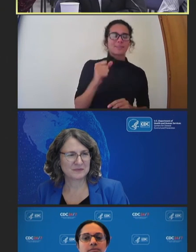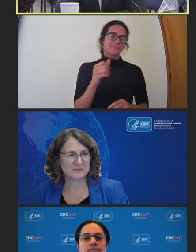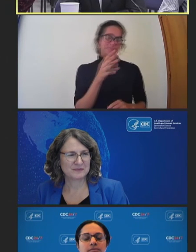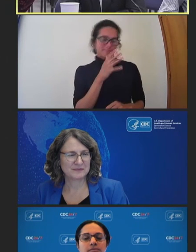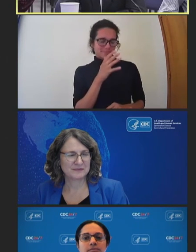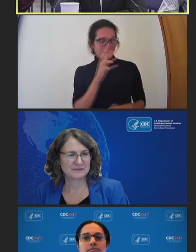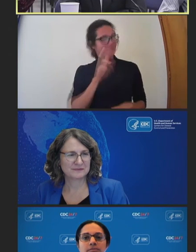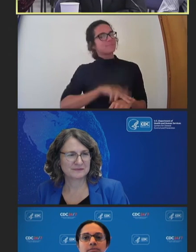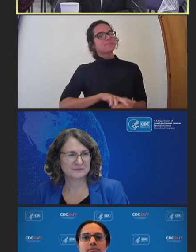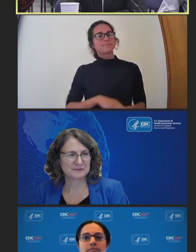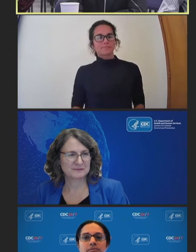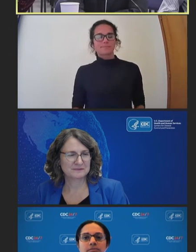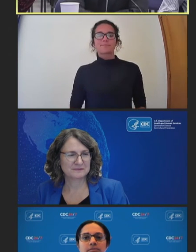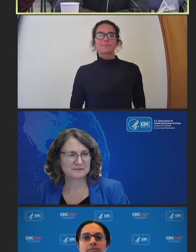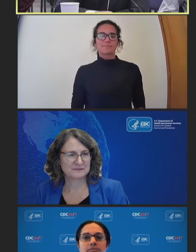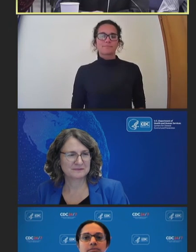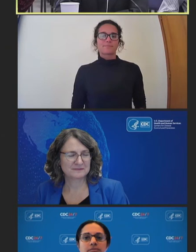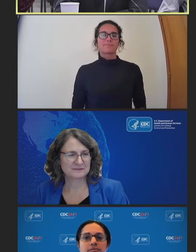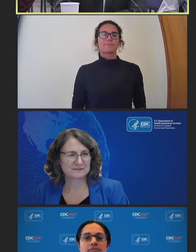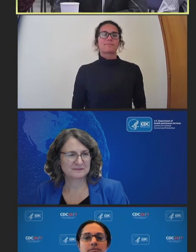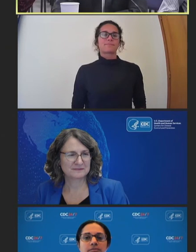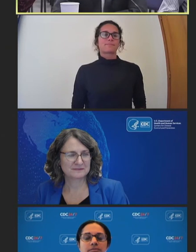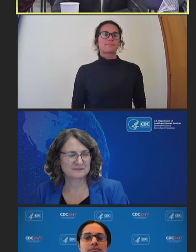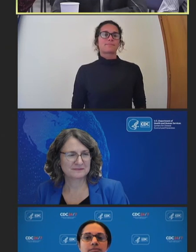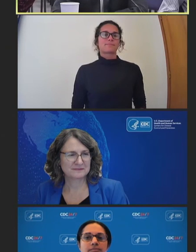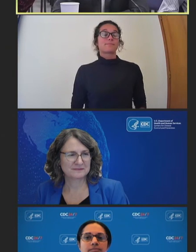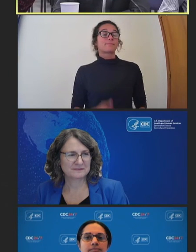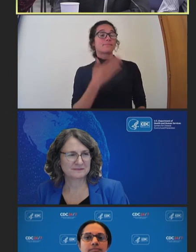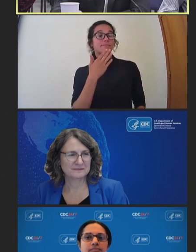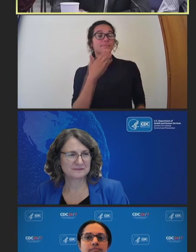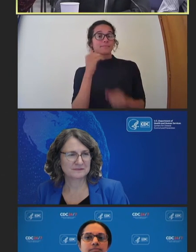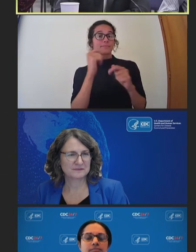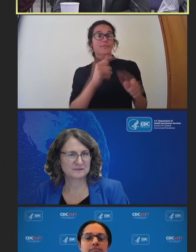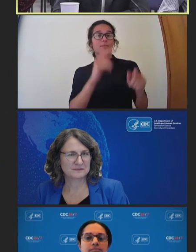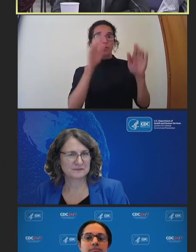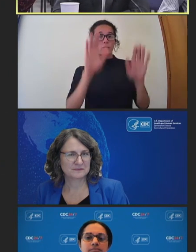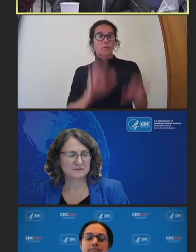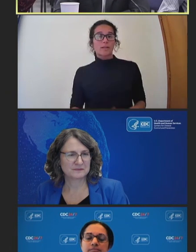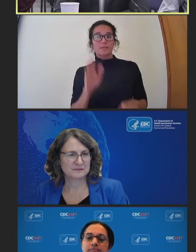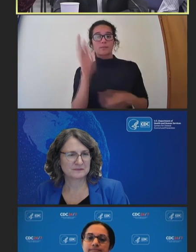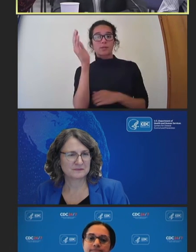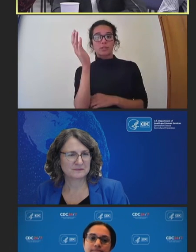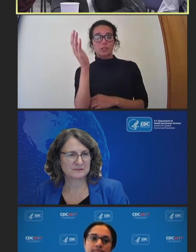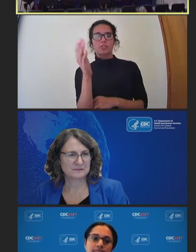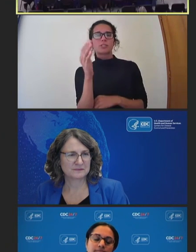Robert Hopkins: Good. [unintelligible]. Male Speaker: Thank you all for great presentations. Just playing off a little